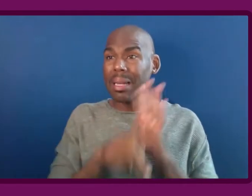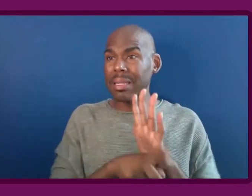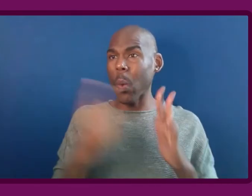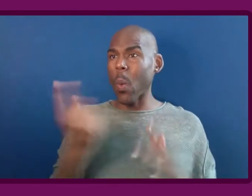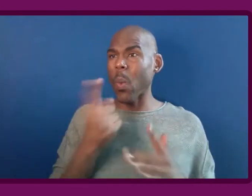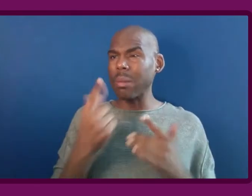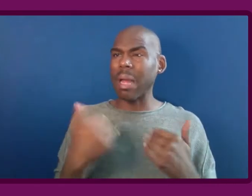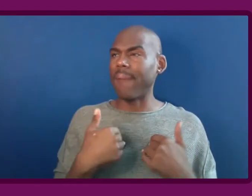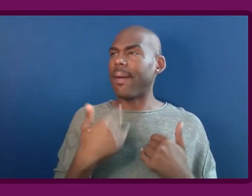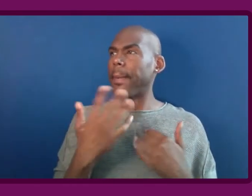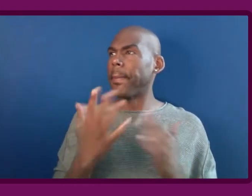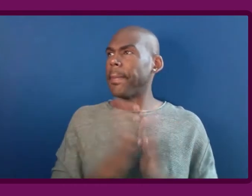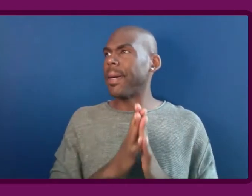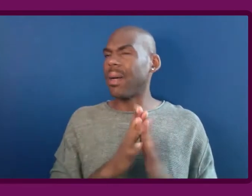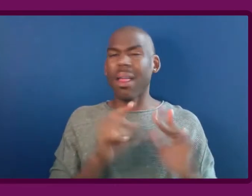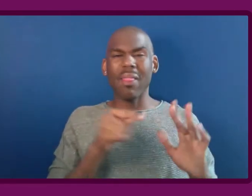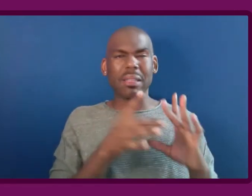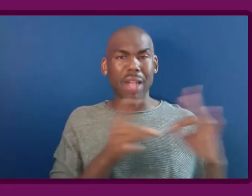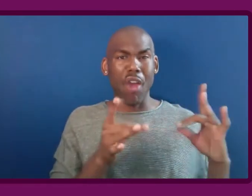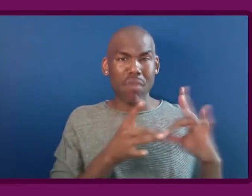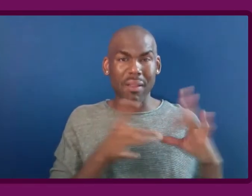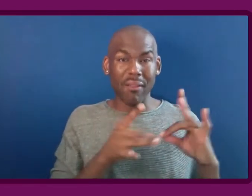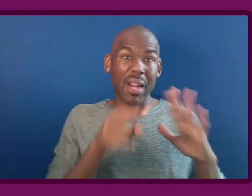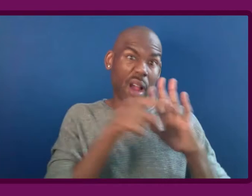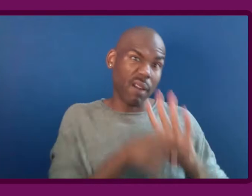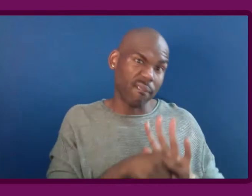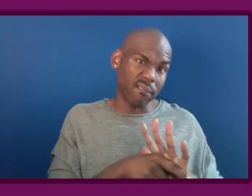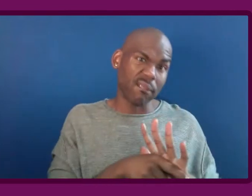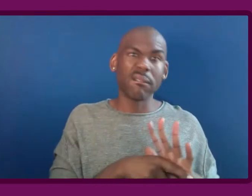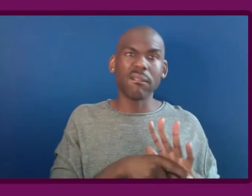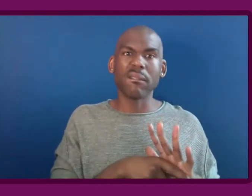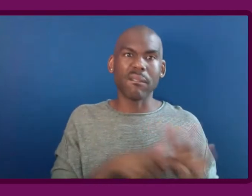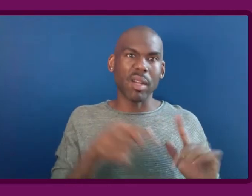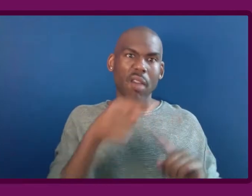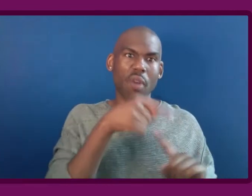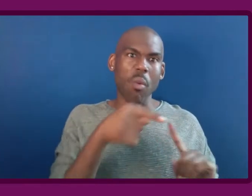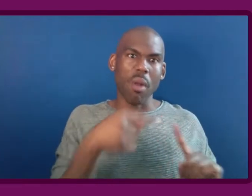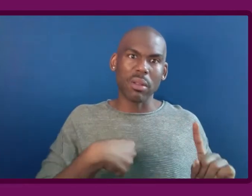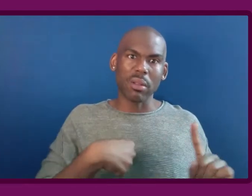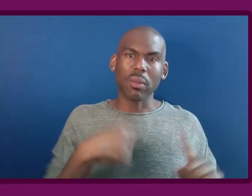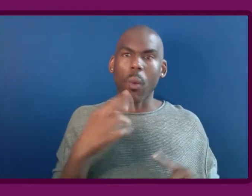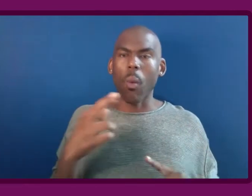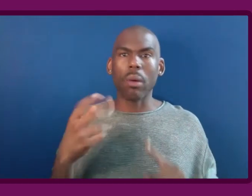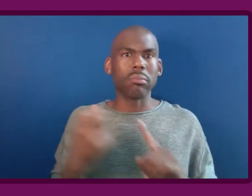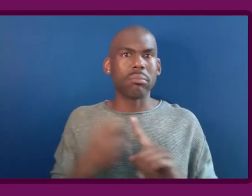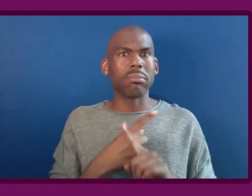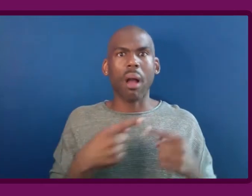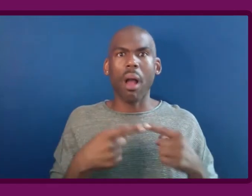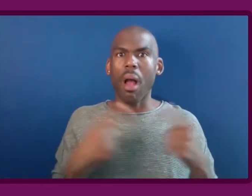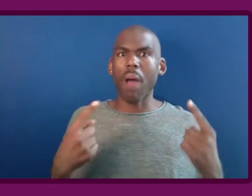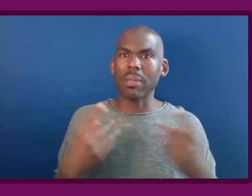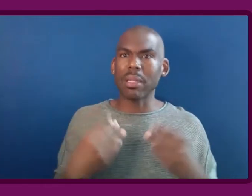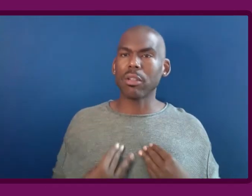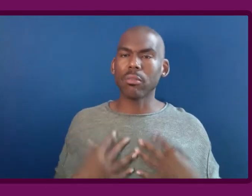there's always been this negative narrative around us. Or this completely opposite,